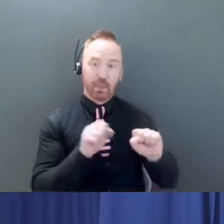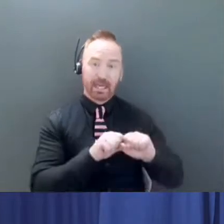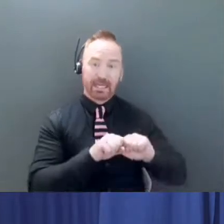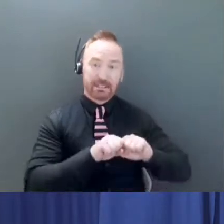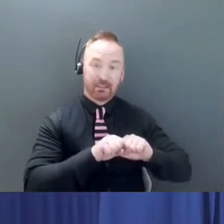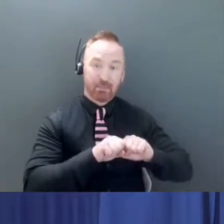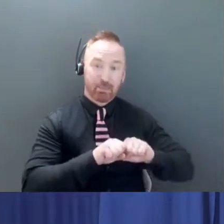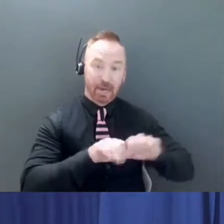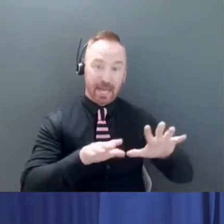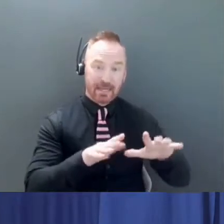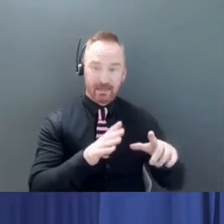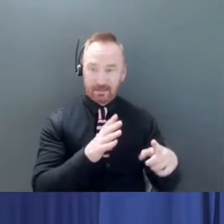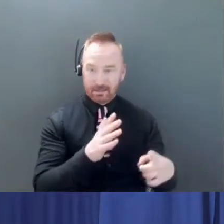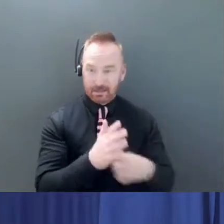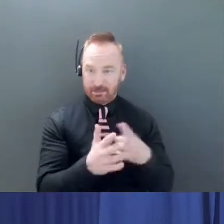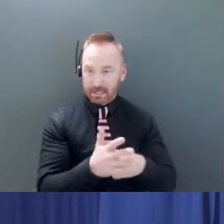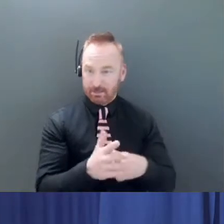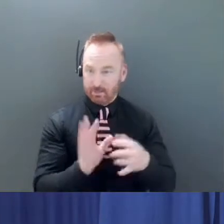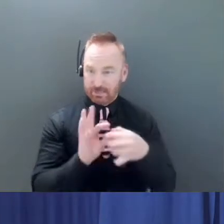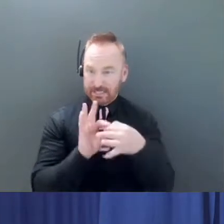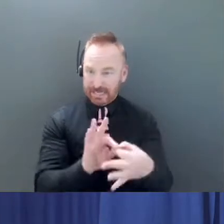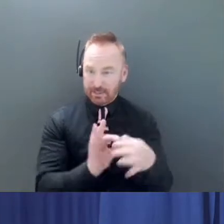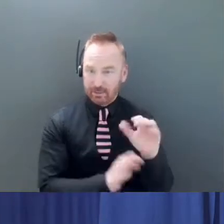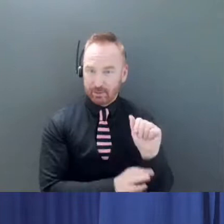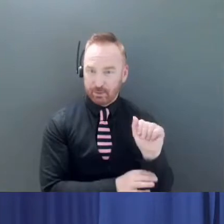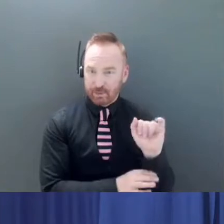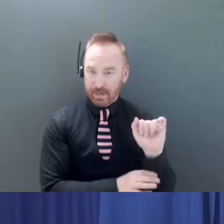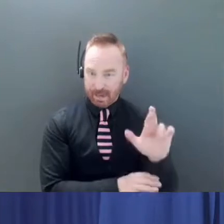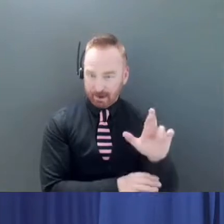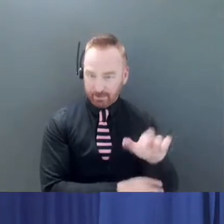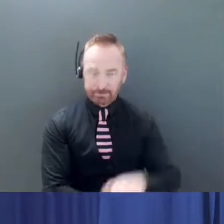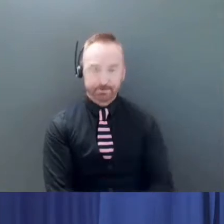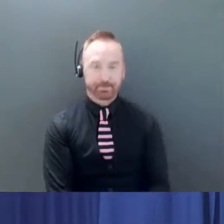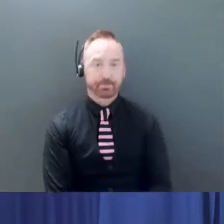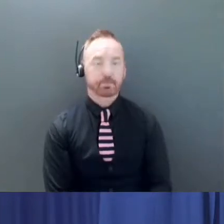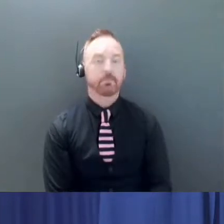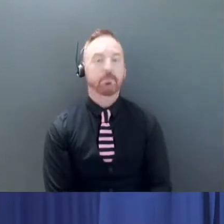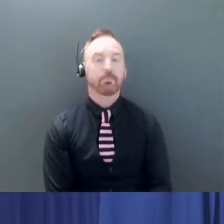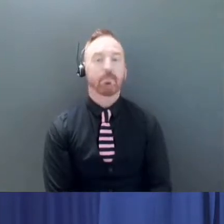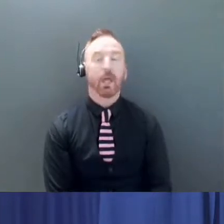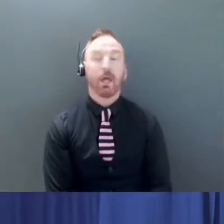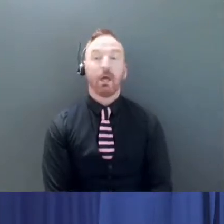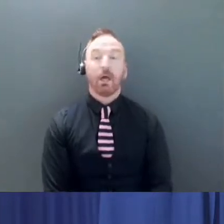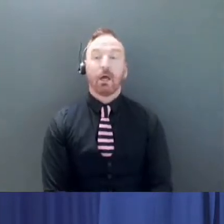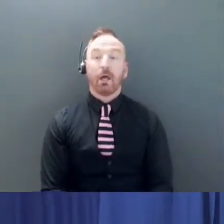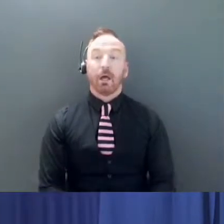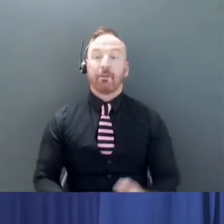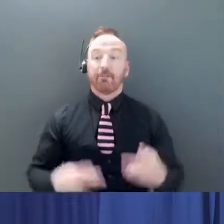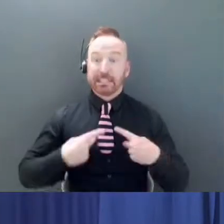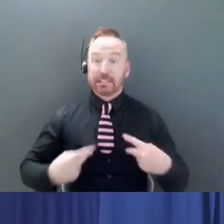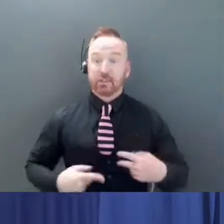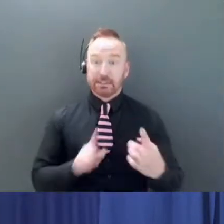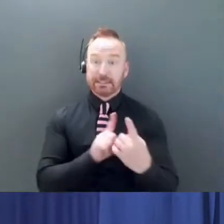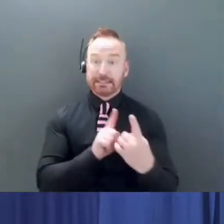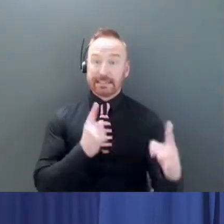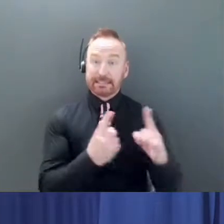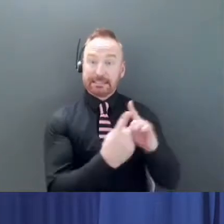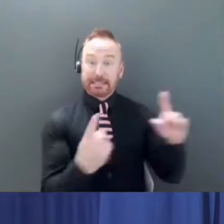sayer -- aerosolize. Physical distancing. In communal spaces, it will be